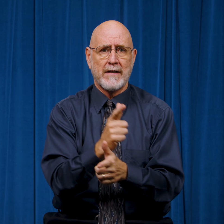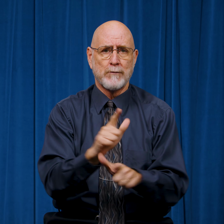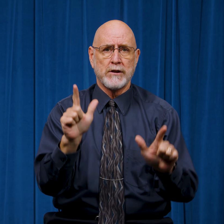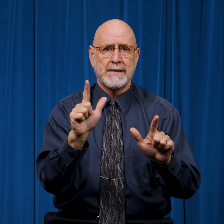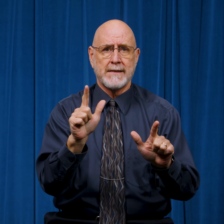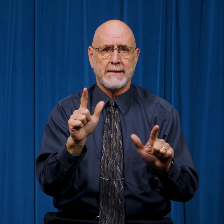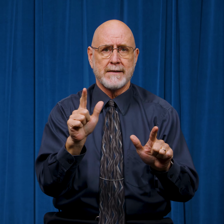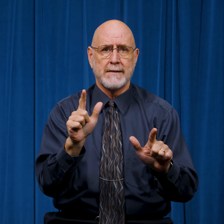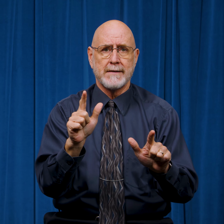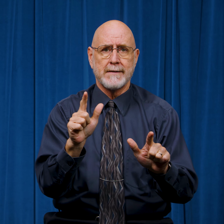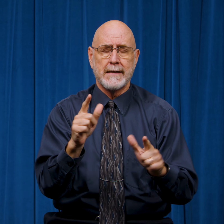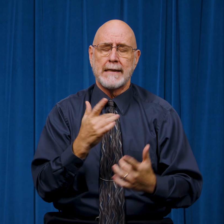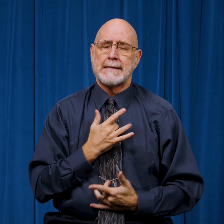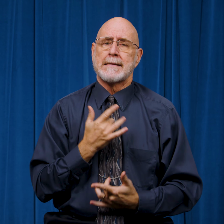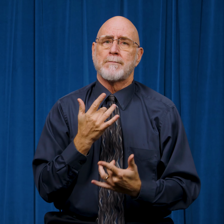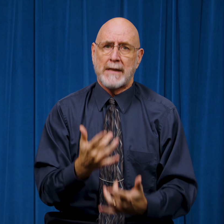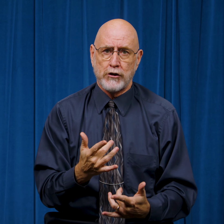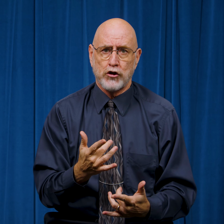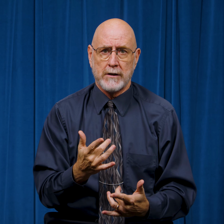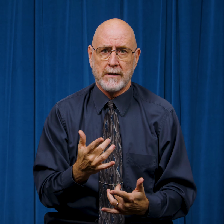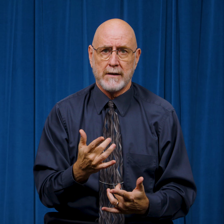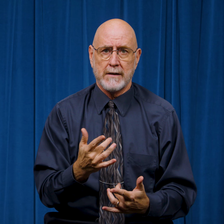and is specially housed in Philadelphia